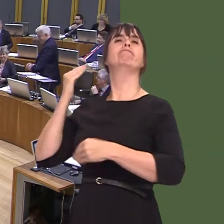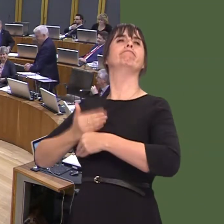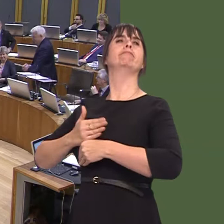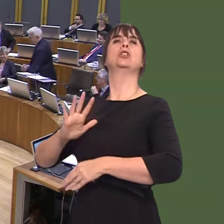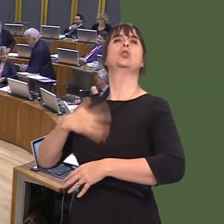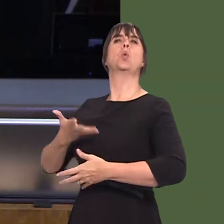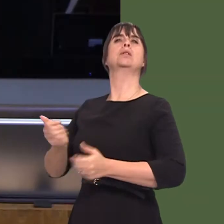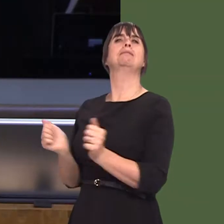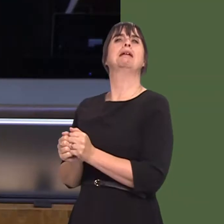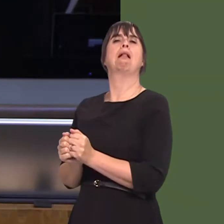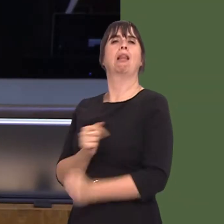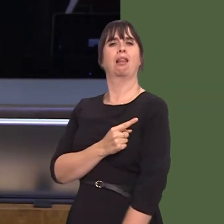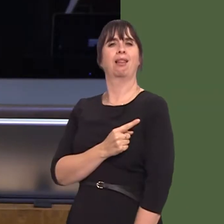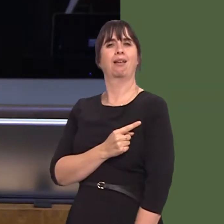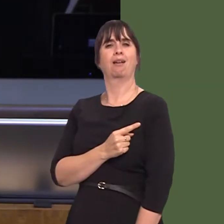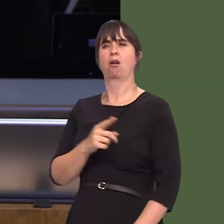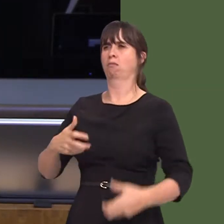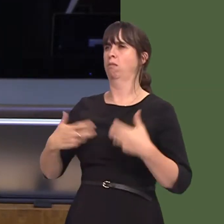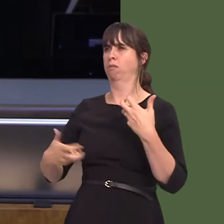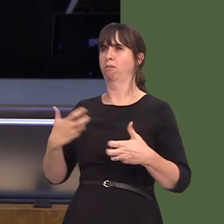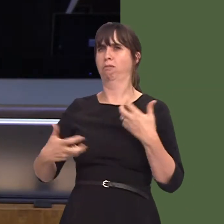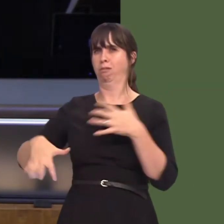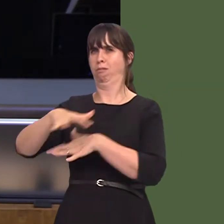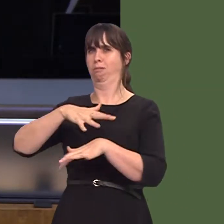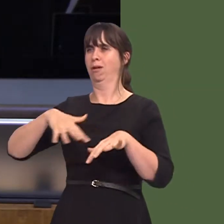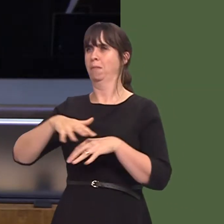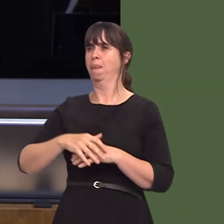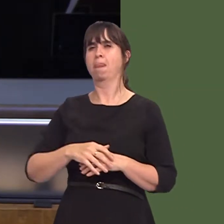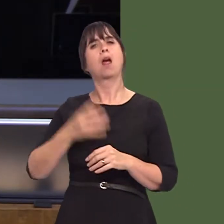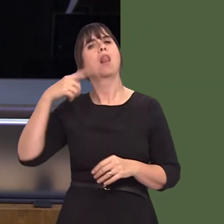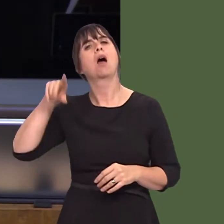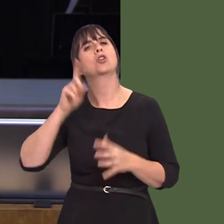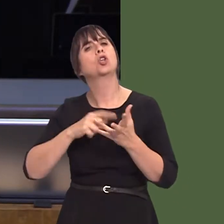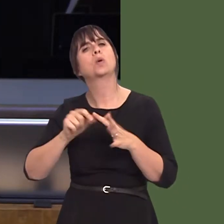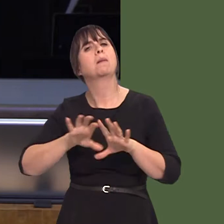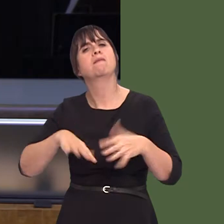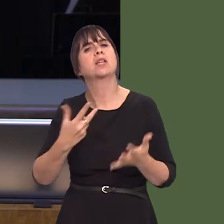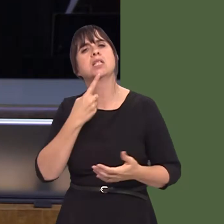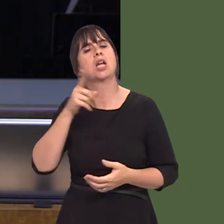Of course, heís quite wrongówe didnít say in UKIP last year that the Germans would do